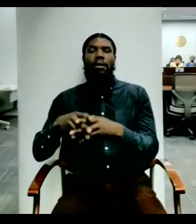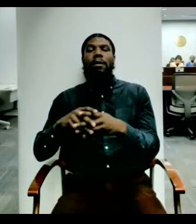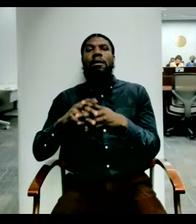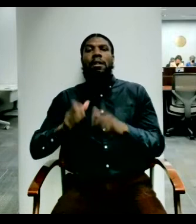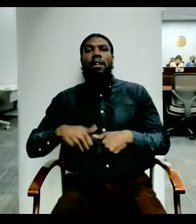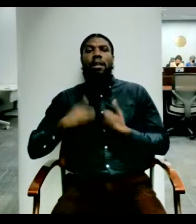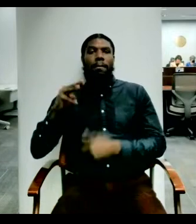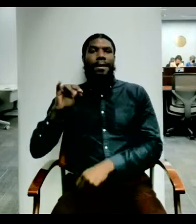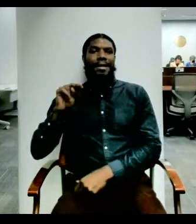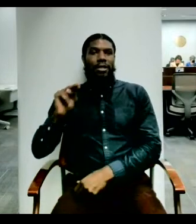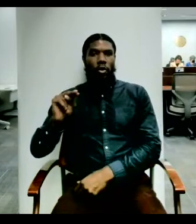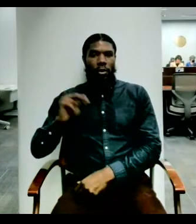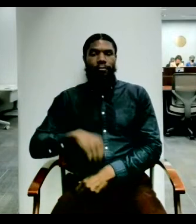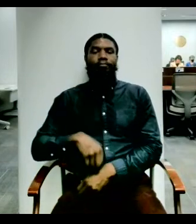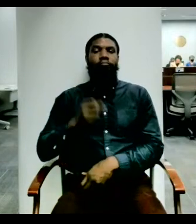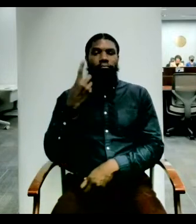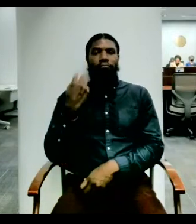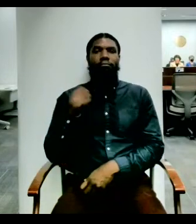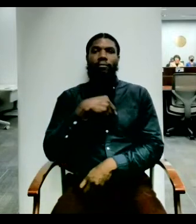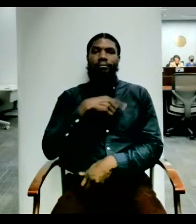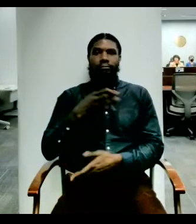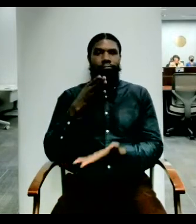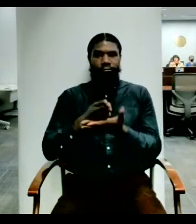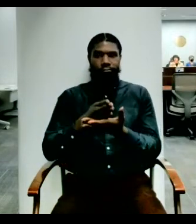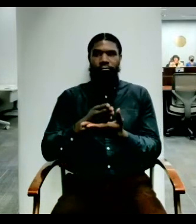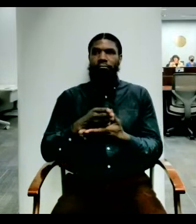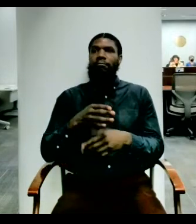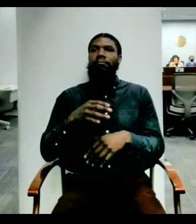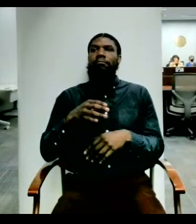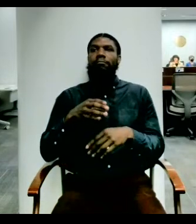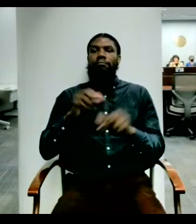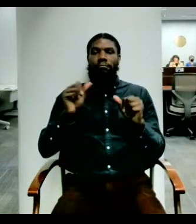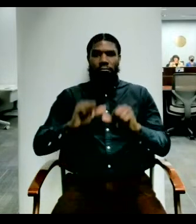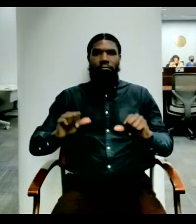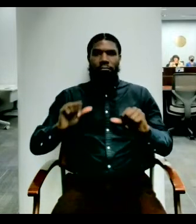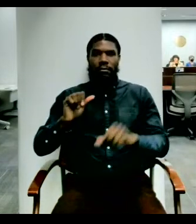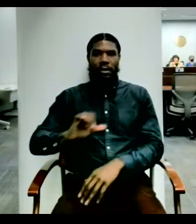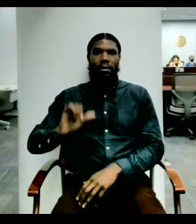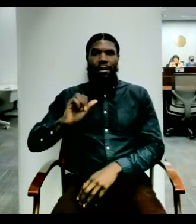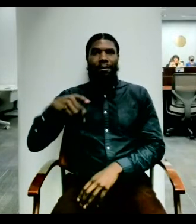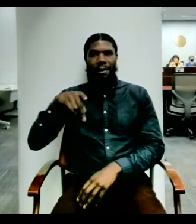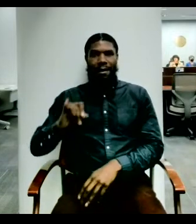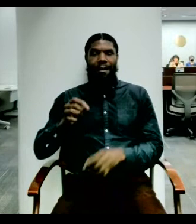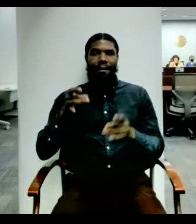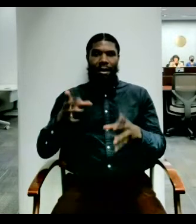AAPI hate have conducted policy advocacy with lawmakers and government officials to advance